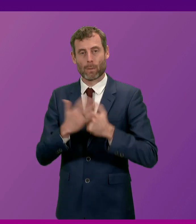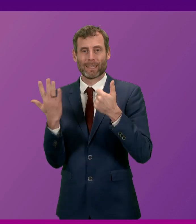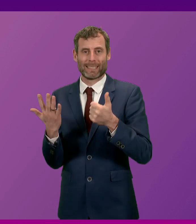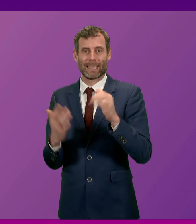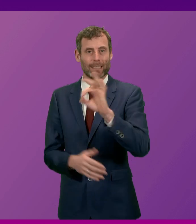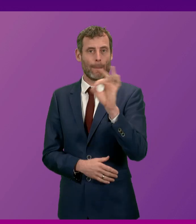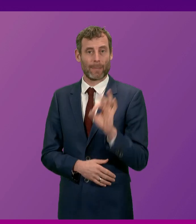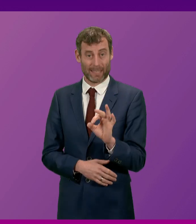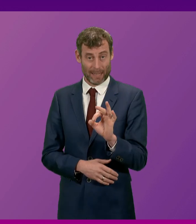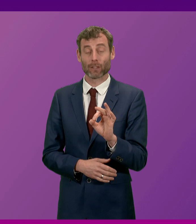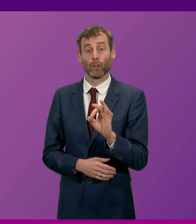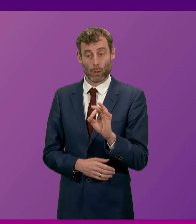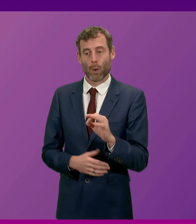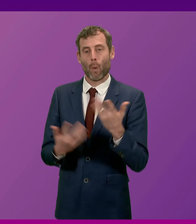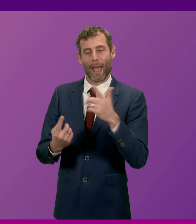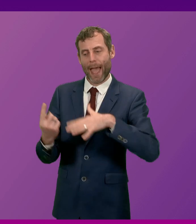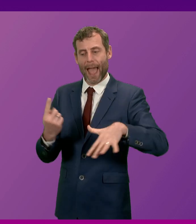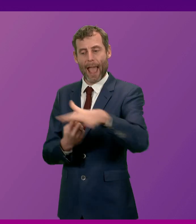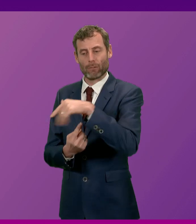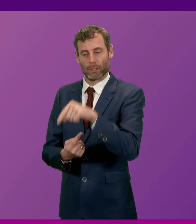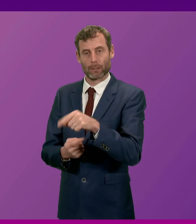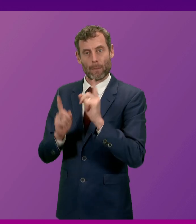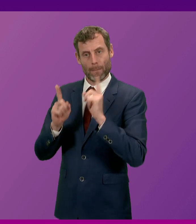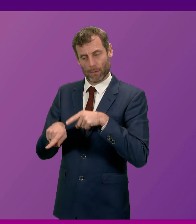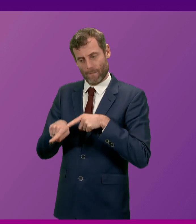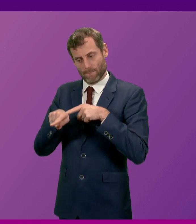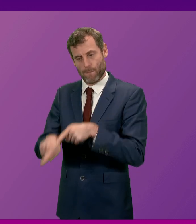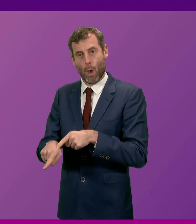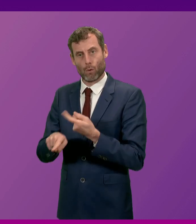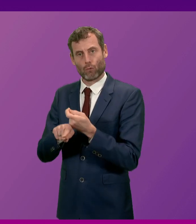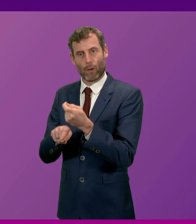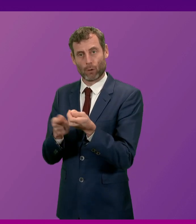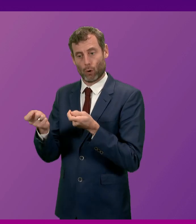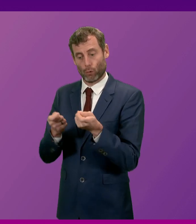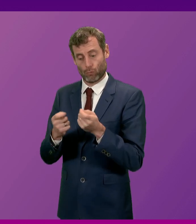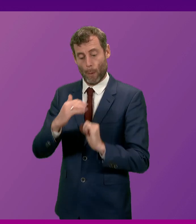where rent control areas are in force. The maximum allowable increase of 6 per cent will